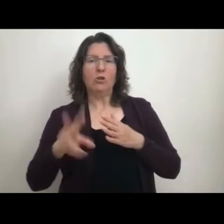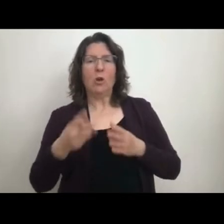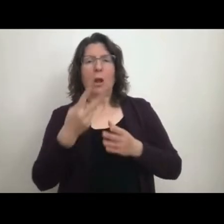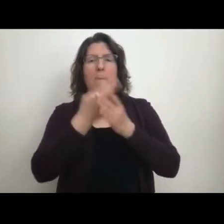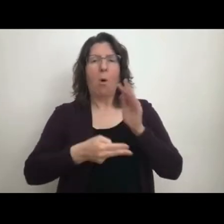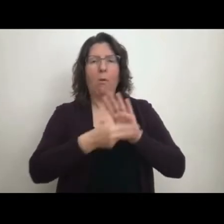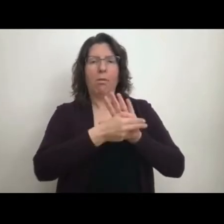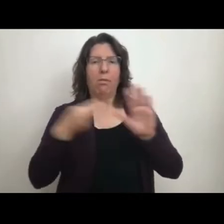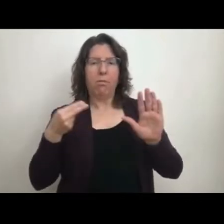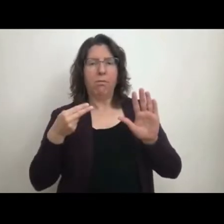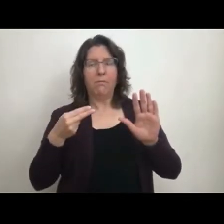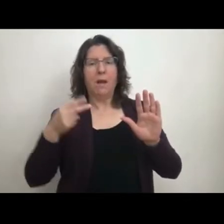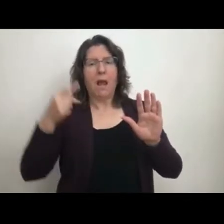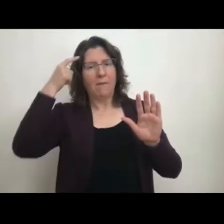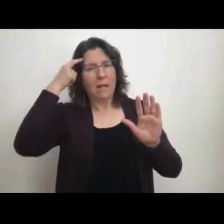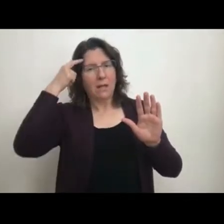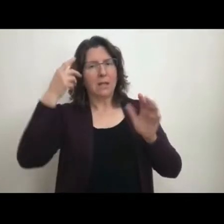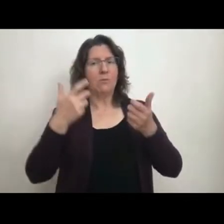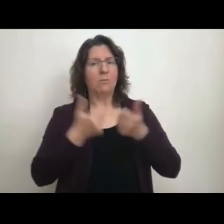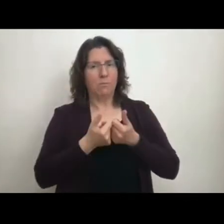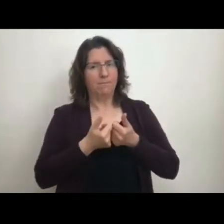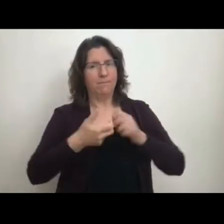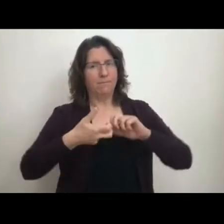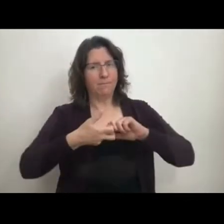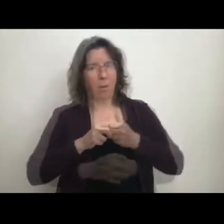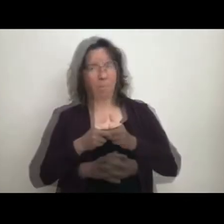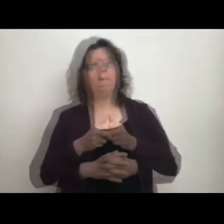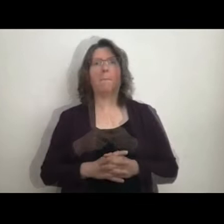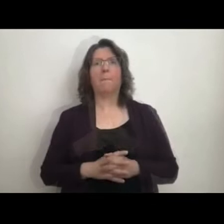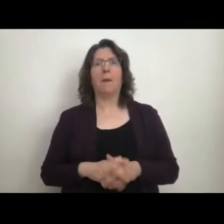Two hard of hearing students coded with an intellectual disability.